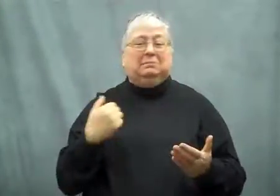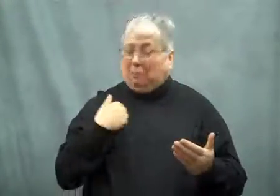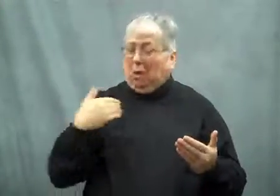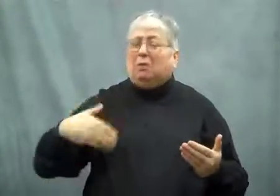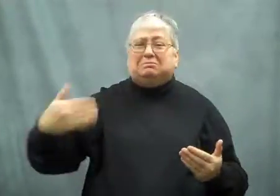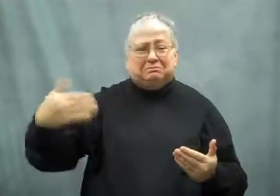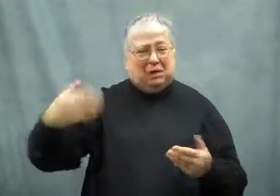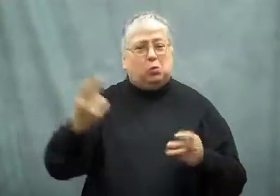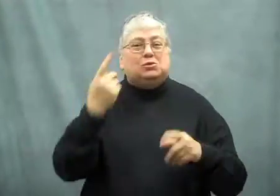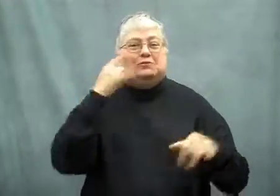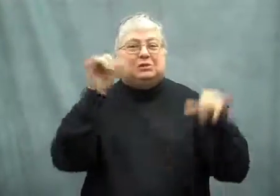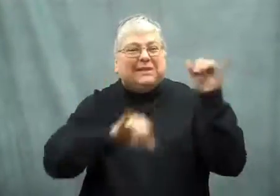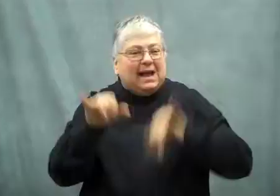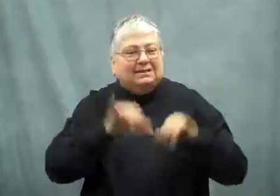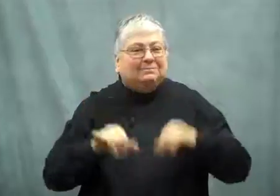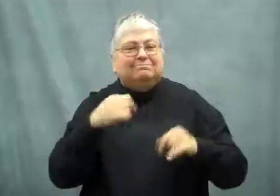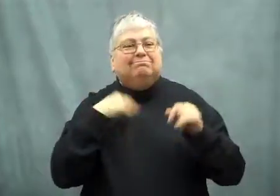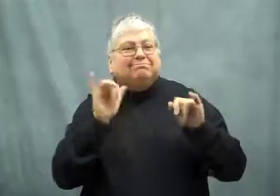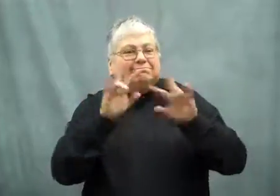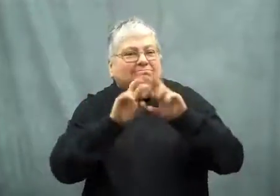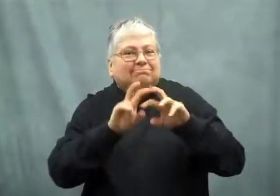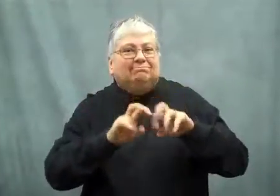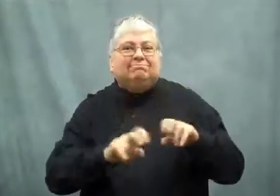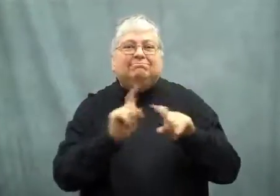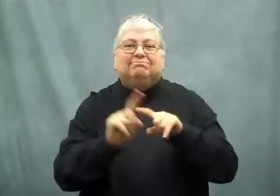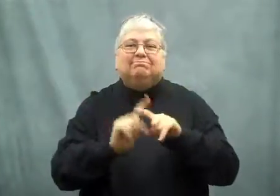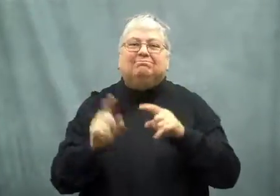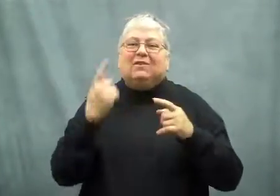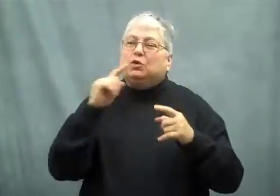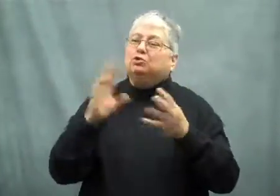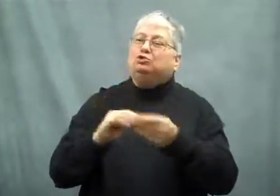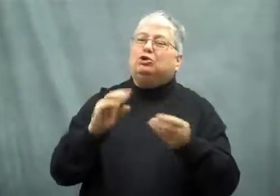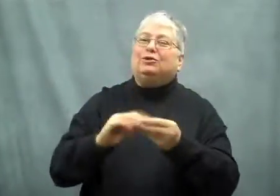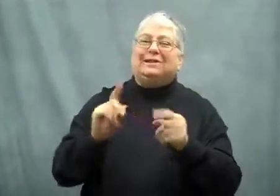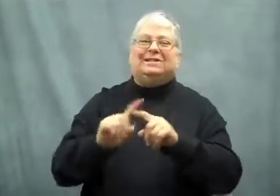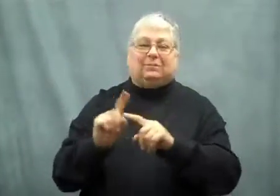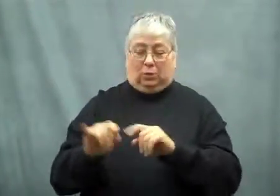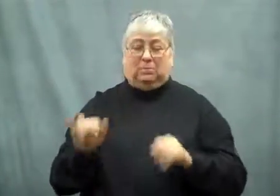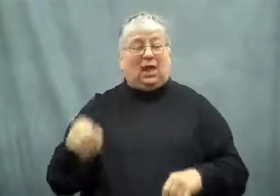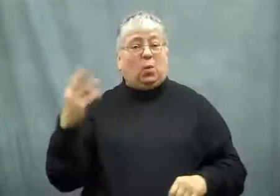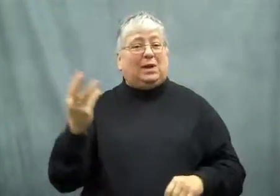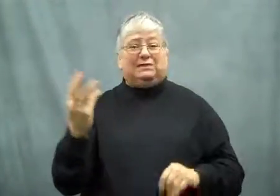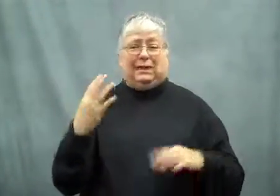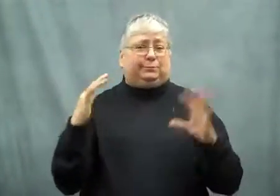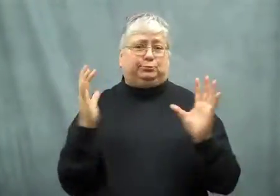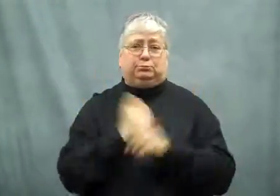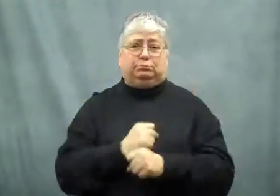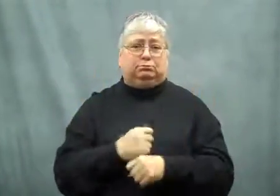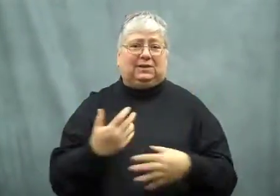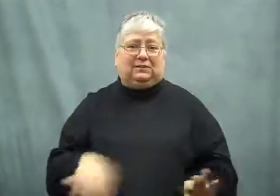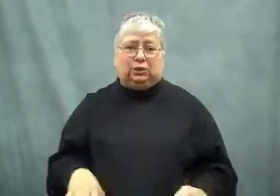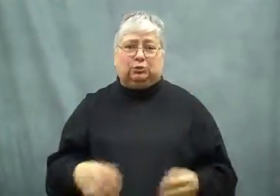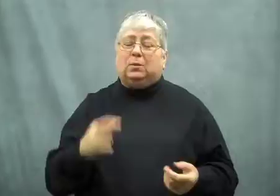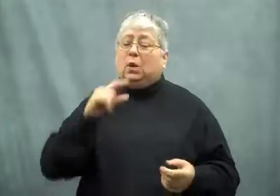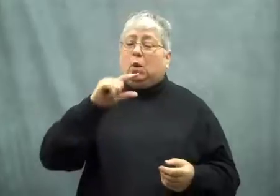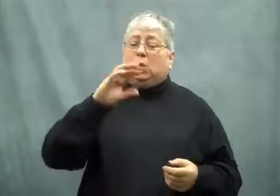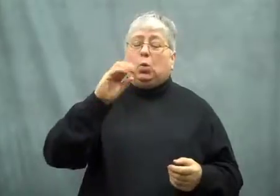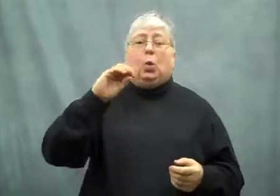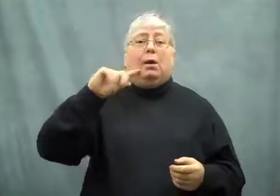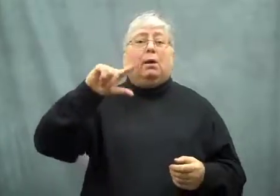I use it often to do research for science articles. It was shut down on Wednesday.